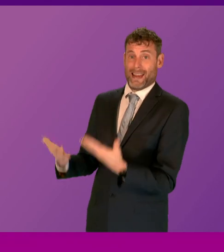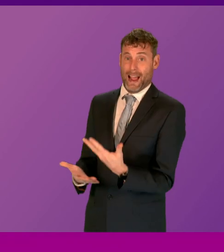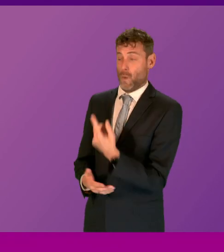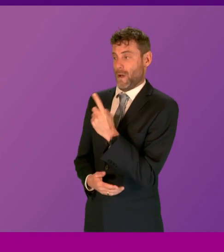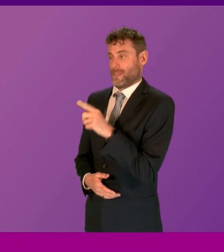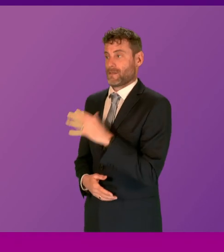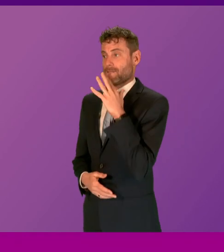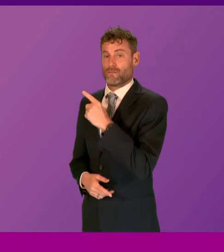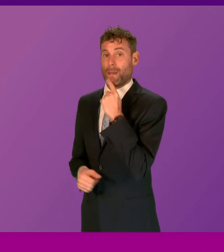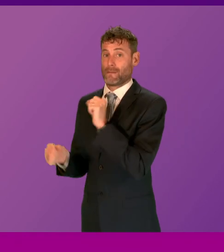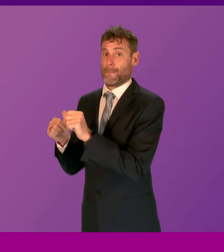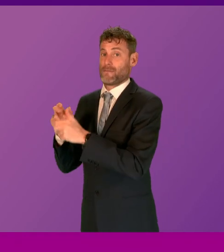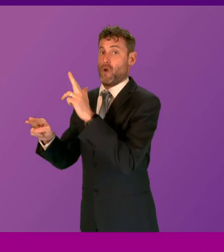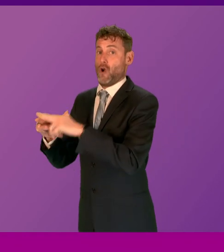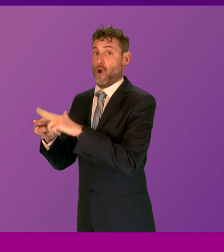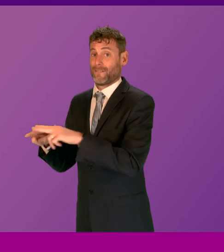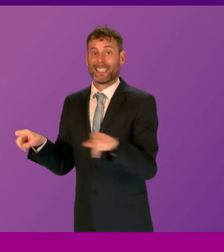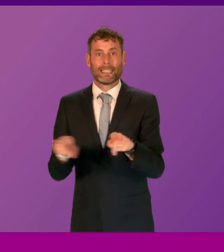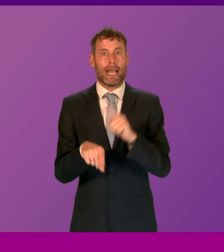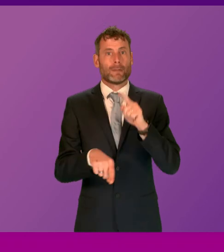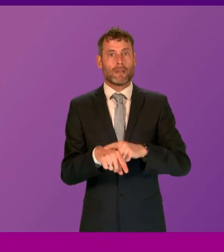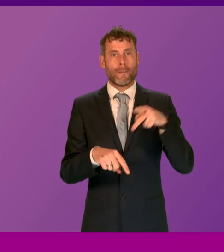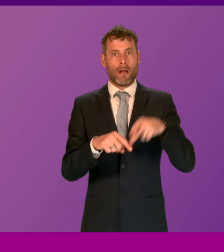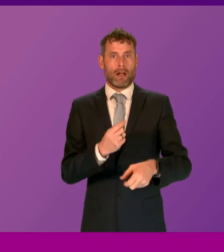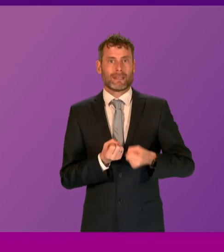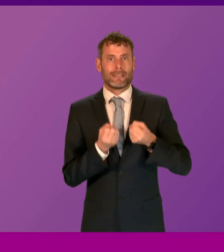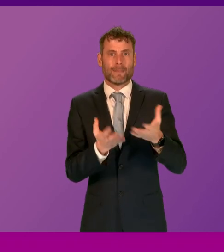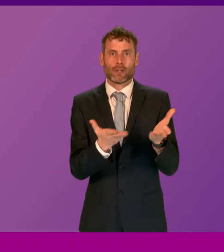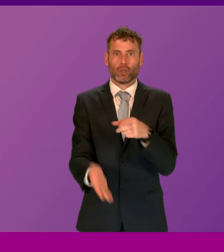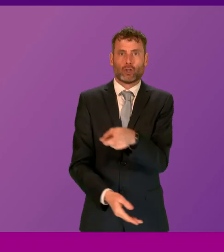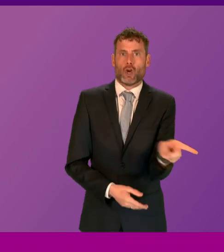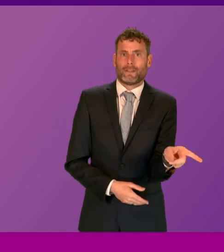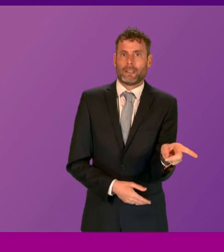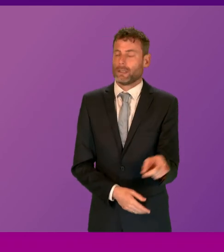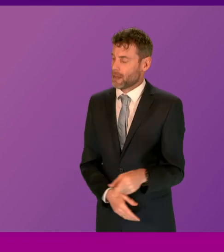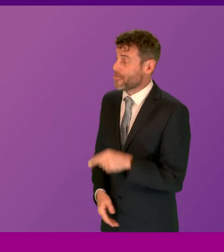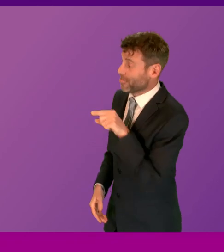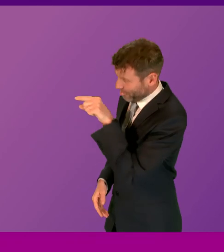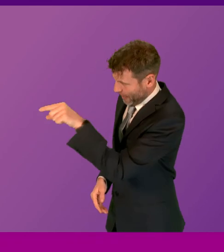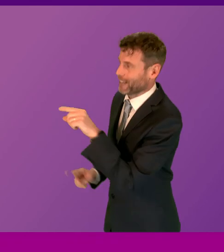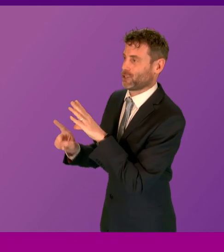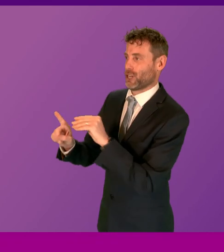time slashing public spending to the bone. That is the priority of the Conservative Party.